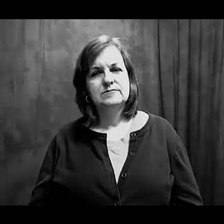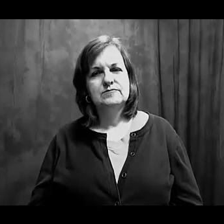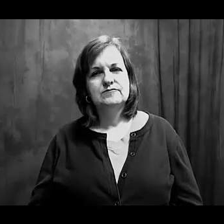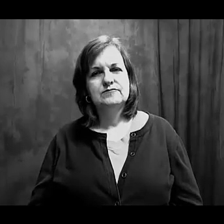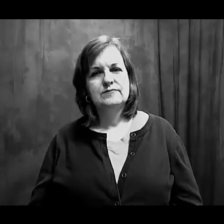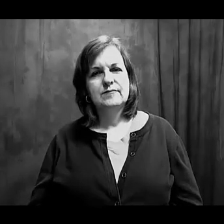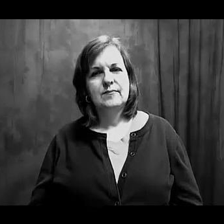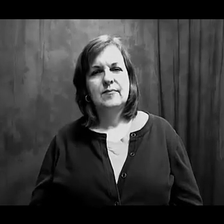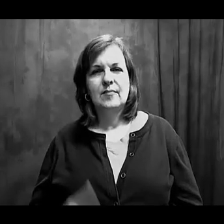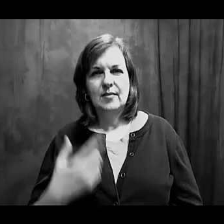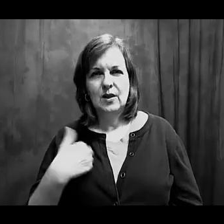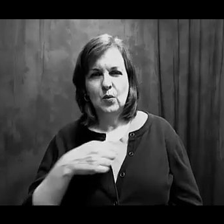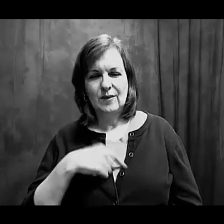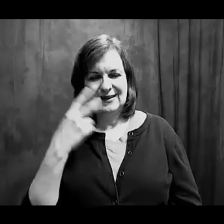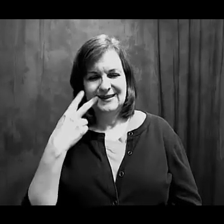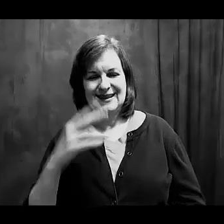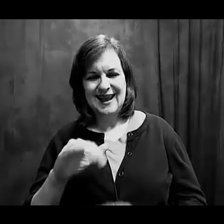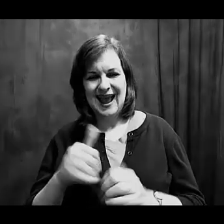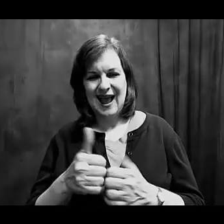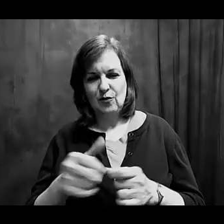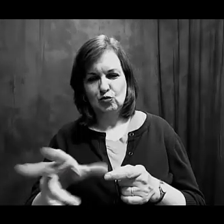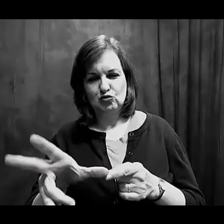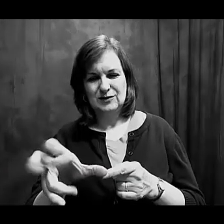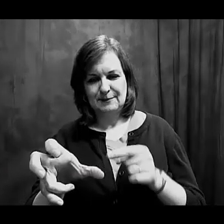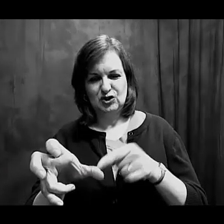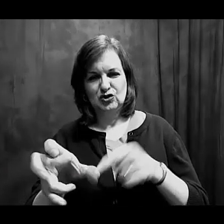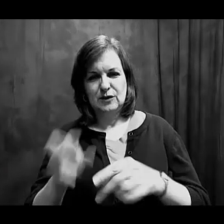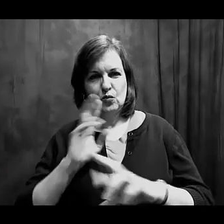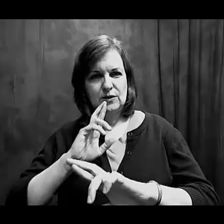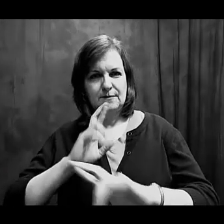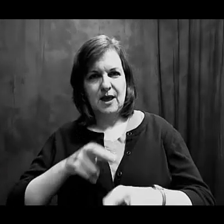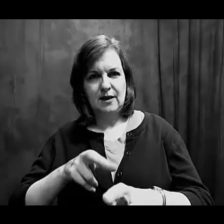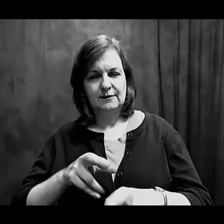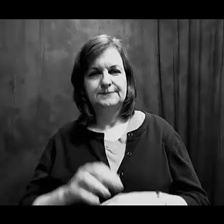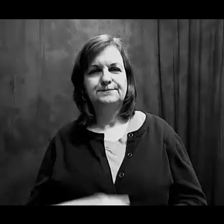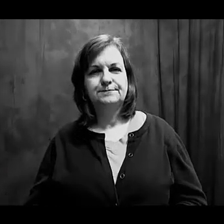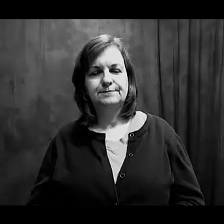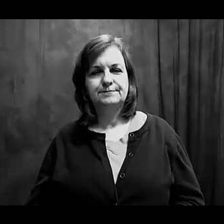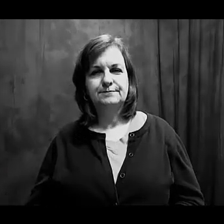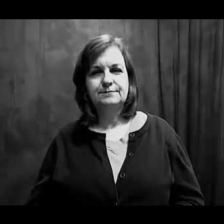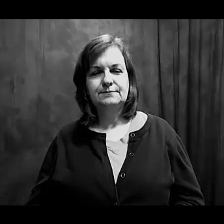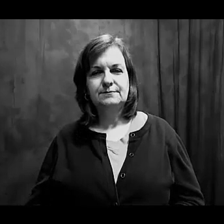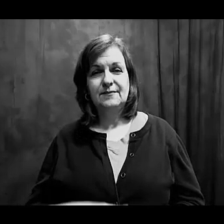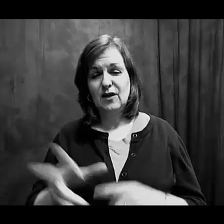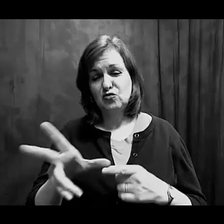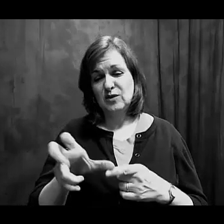how they're going to respond so we do have different ends to our receptors even though